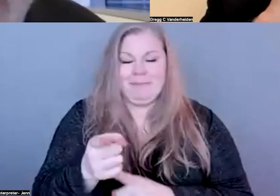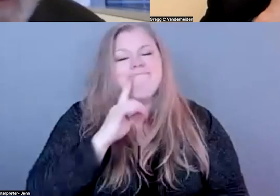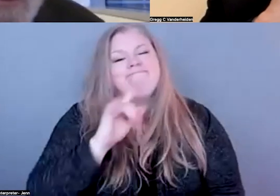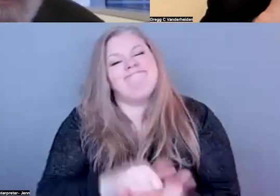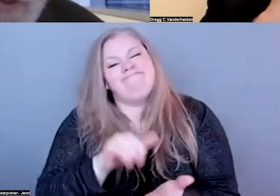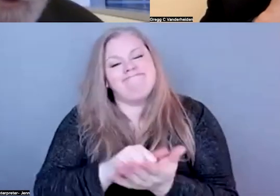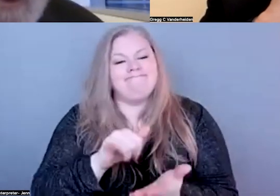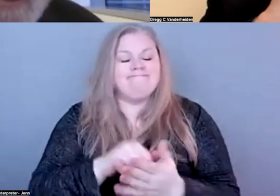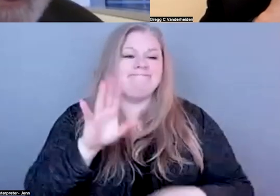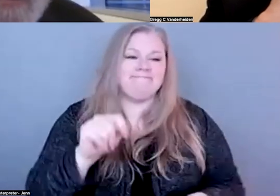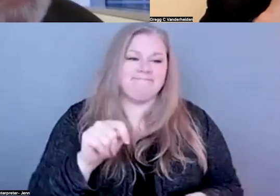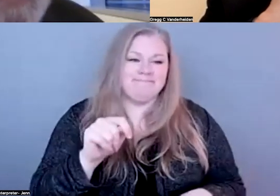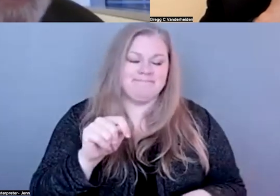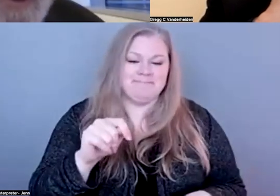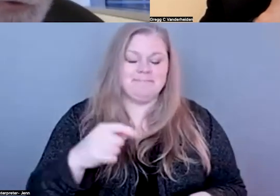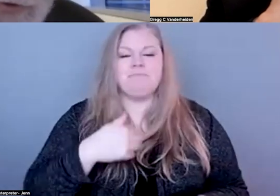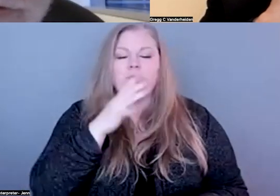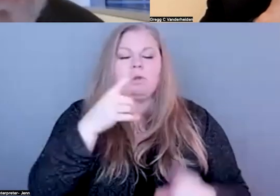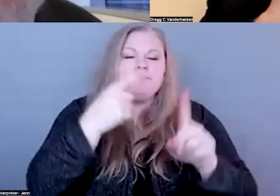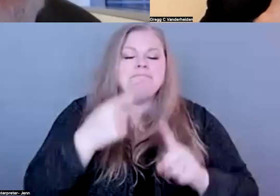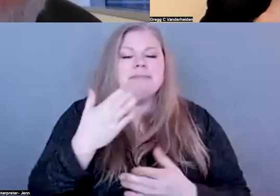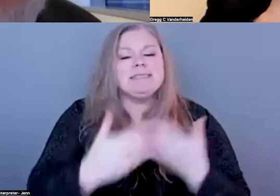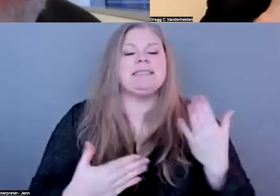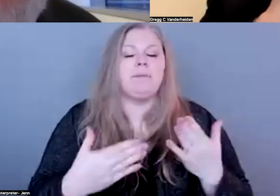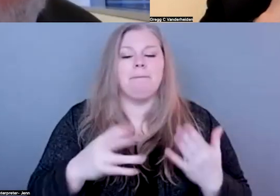going to just hit some highlights of notes that I took during the course of the day.